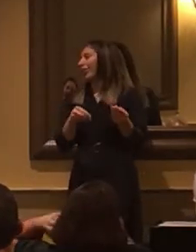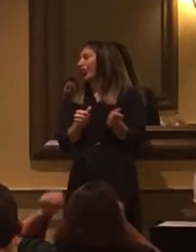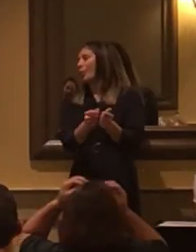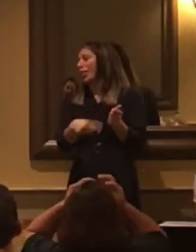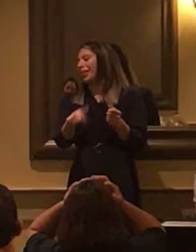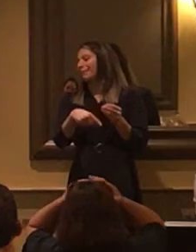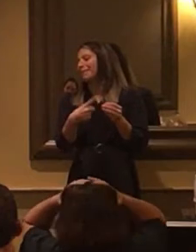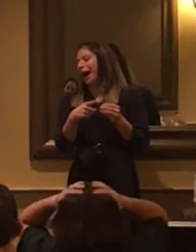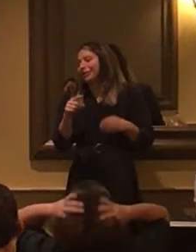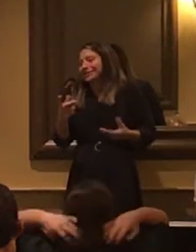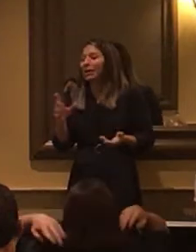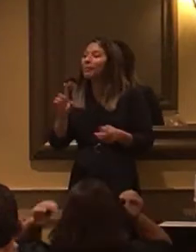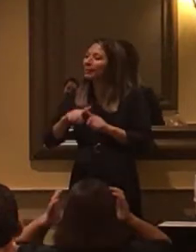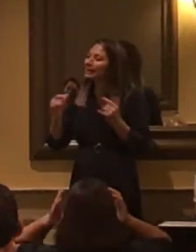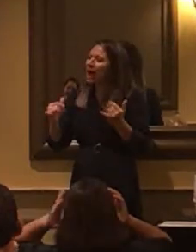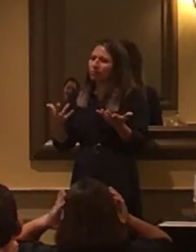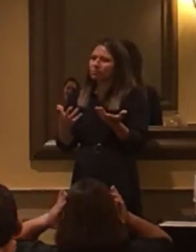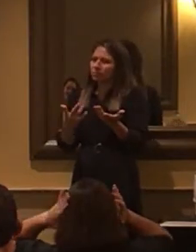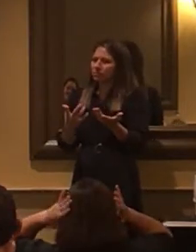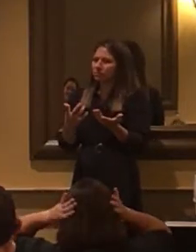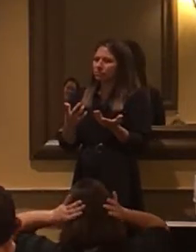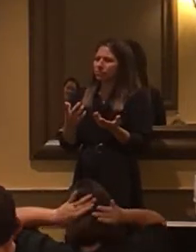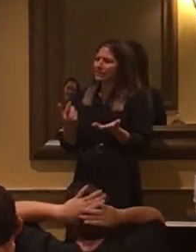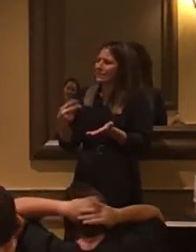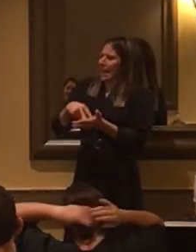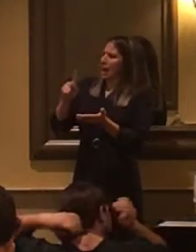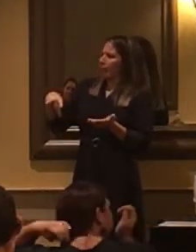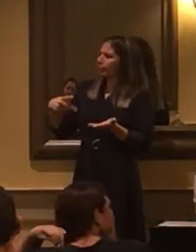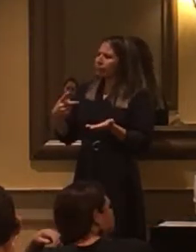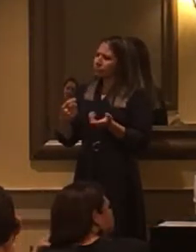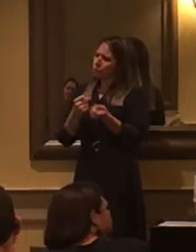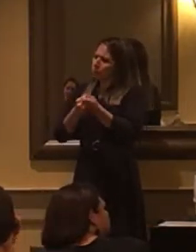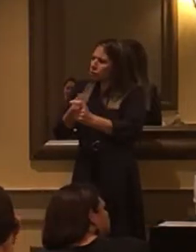I would say stick up for yourself, what you have and you be proud of it.